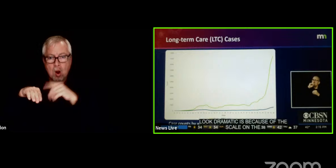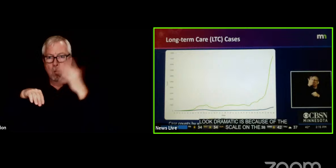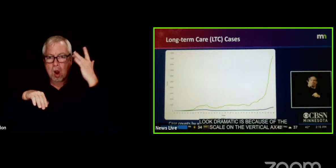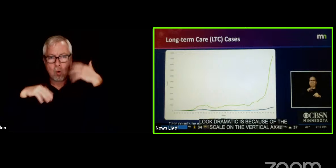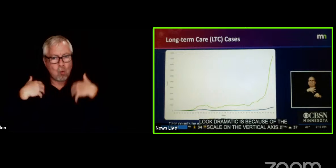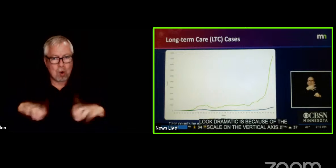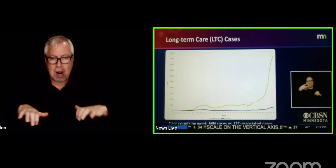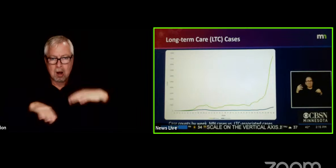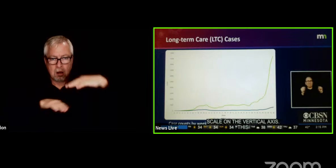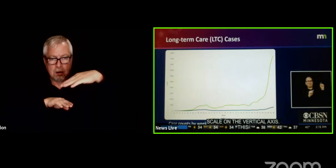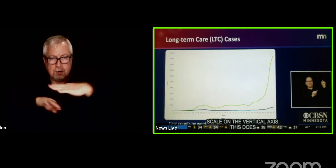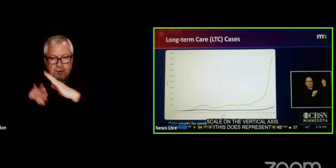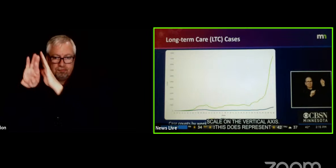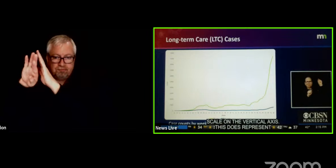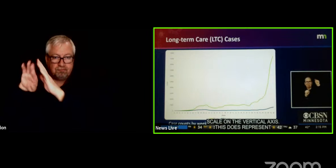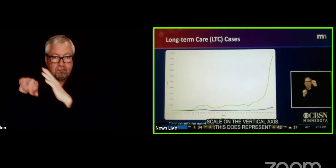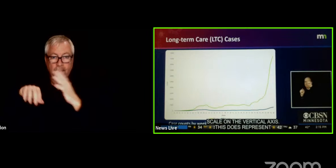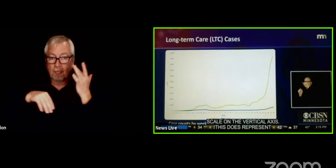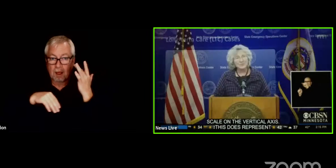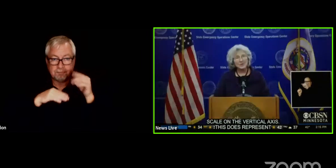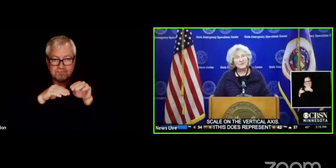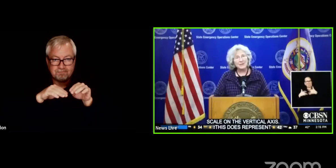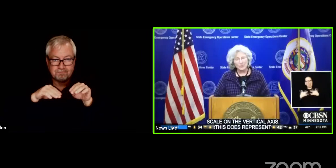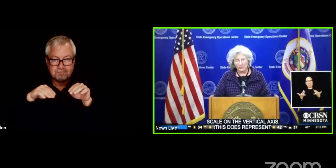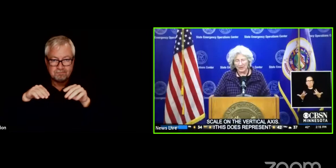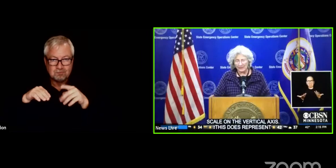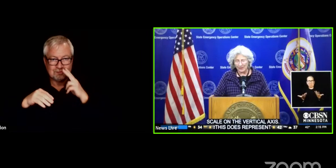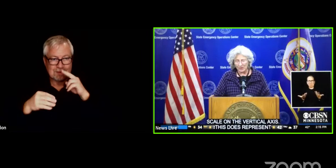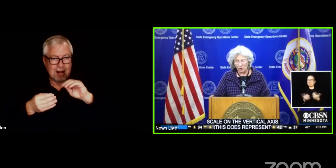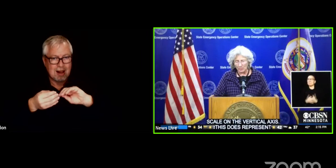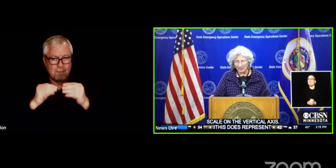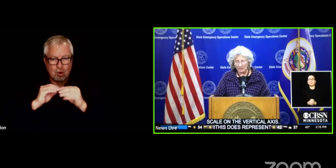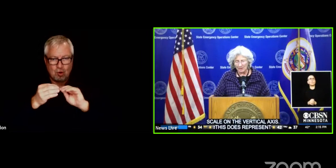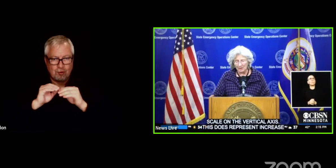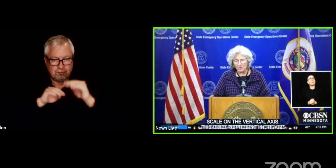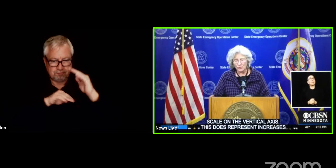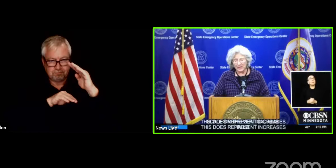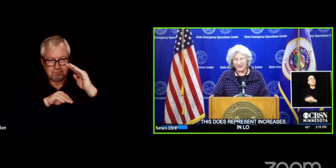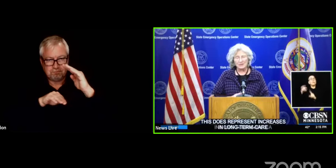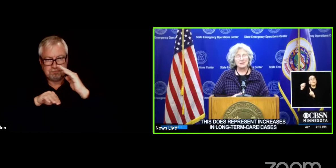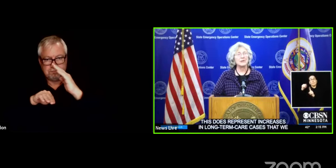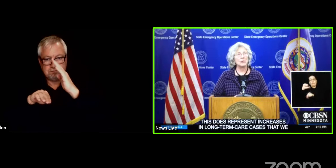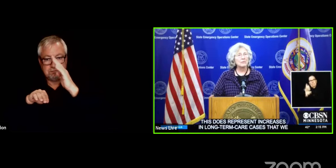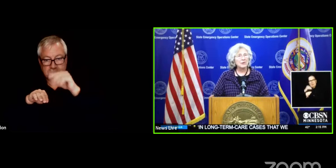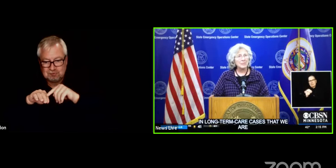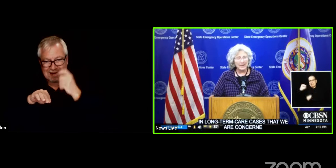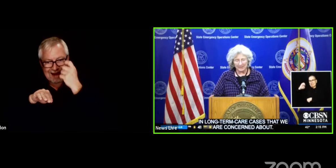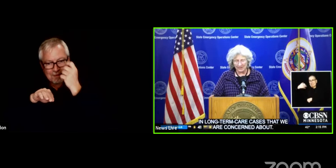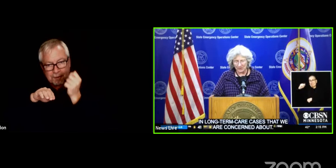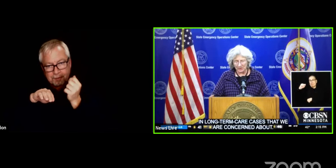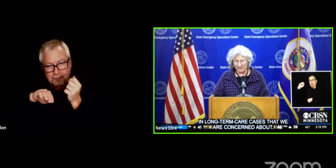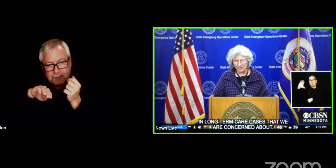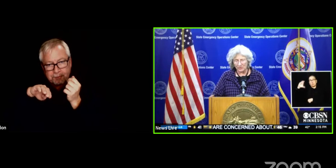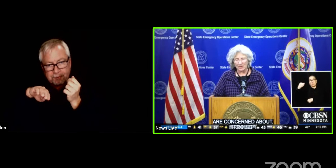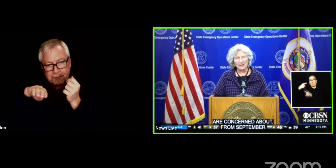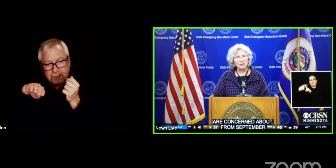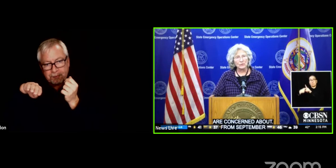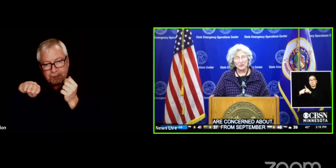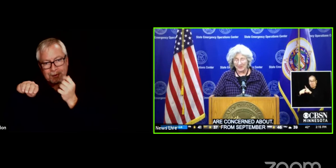CASES THAT WE ARE CONCERNED ABOUT. FROM SEPTEMBER THROUGH THE END OF OCTOBER, NEW CASES IN THE OVERALL POPULATION IN MINNESOTA INCREASED BY